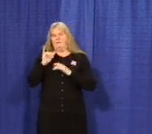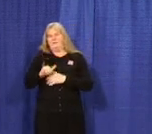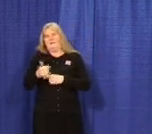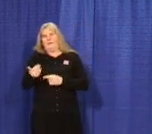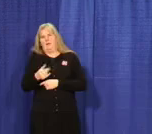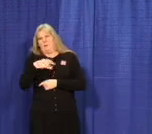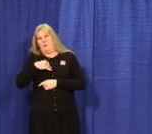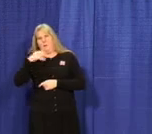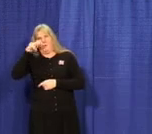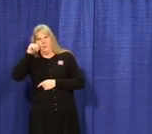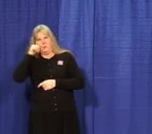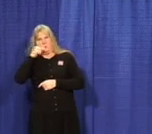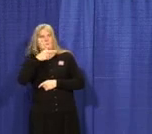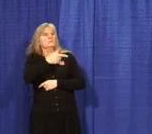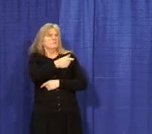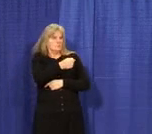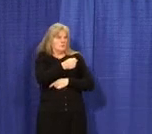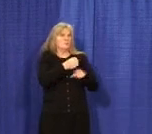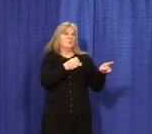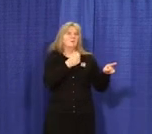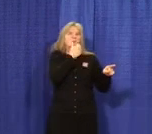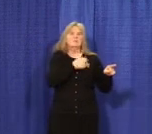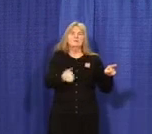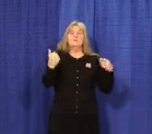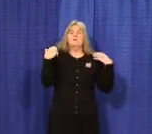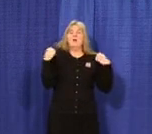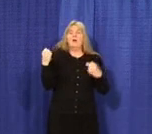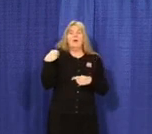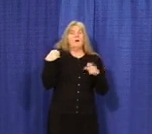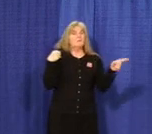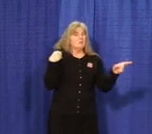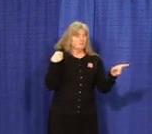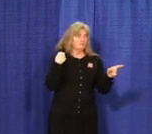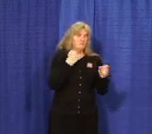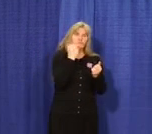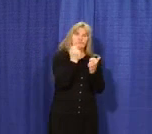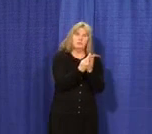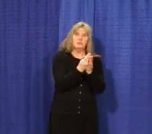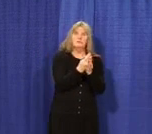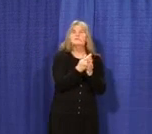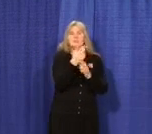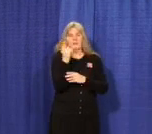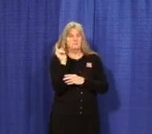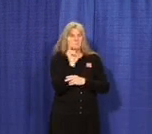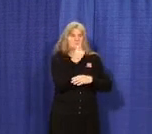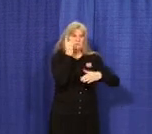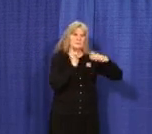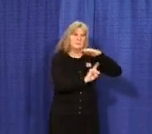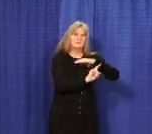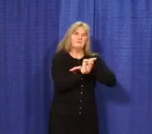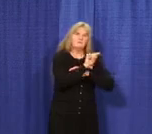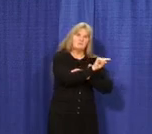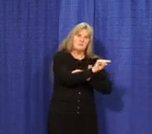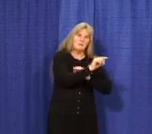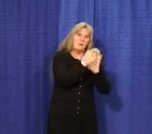been reviewed and endorsed by the Chief Medical Officer of health. Yukon's mining industry has taken a proactive approach to